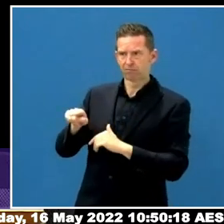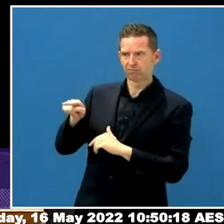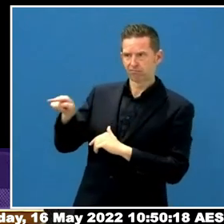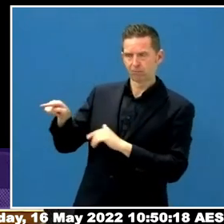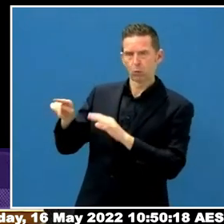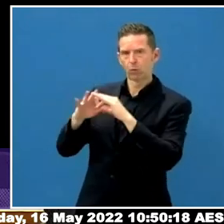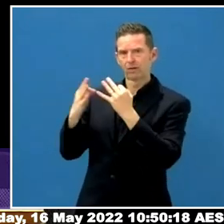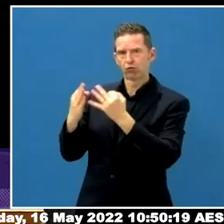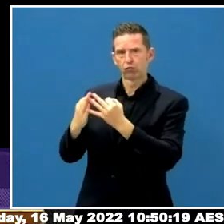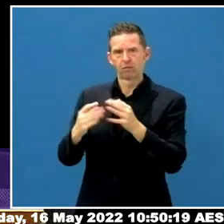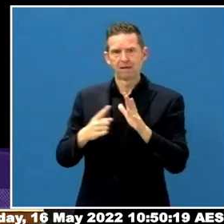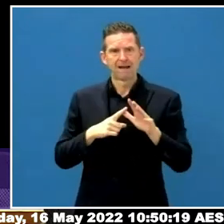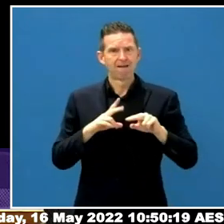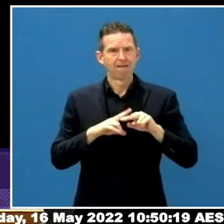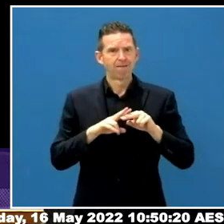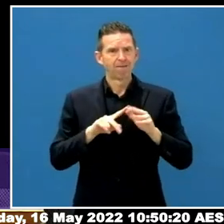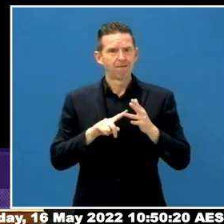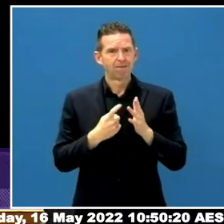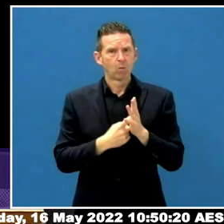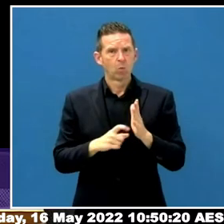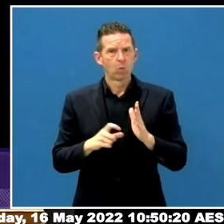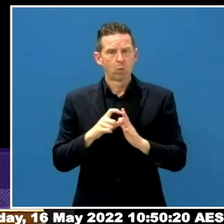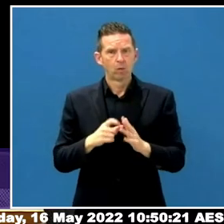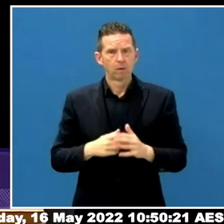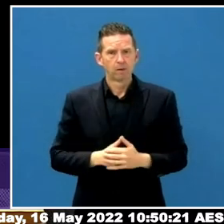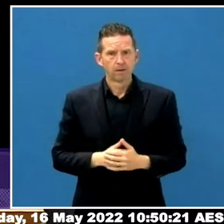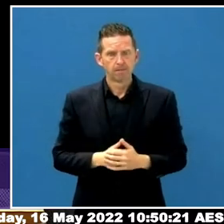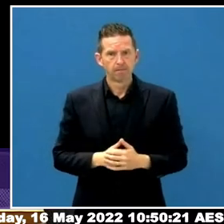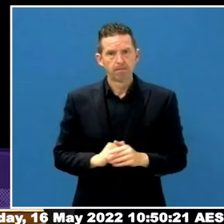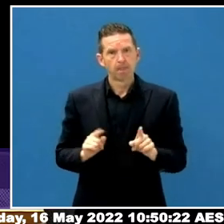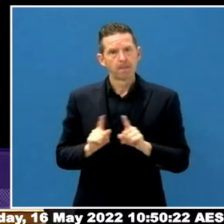This includes, as I mentioned previously, the civil penalty proceedings in the Federal